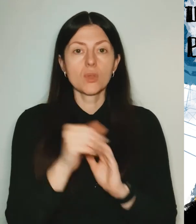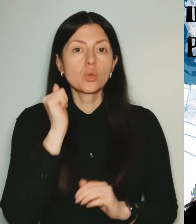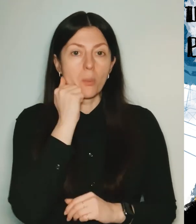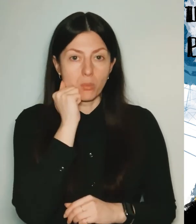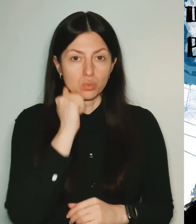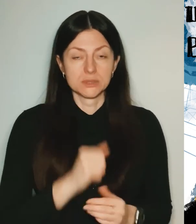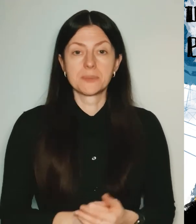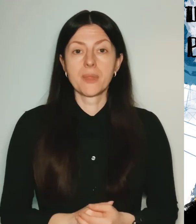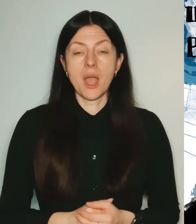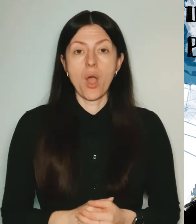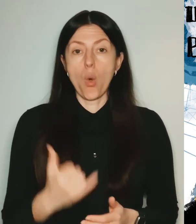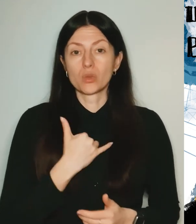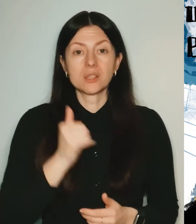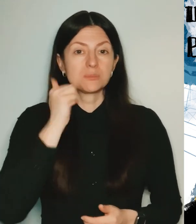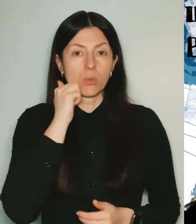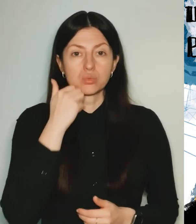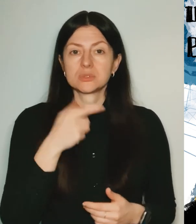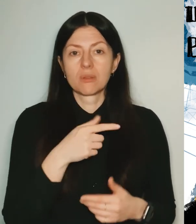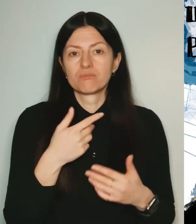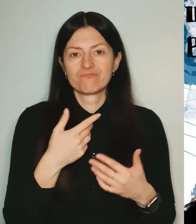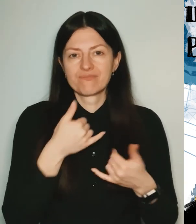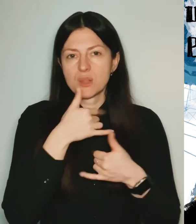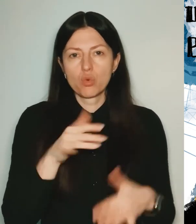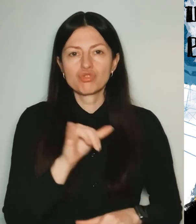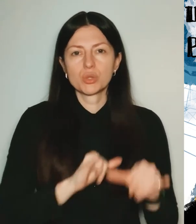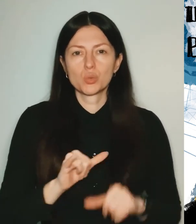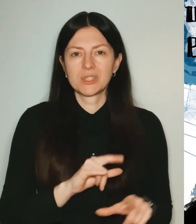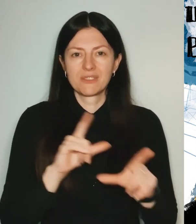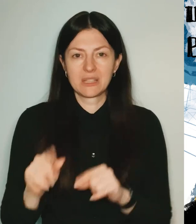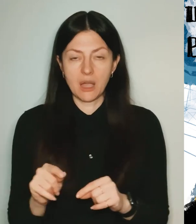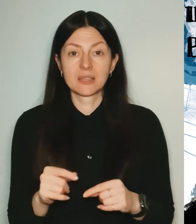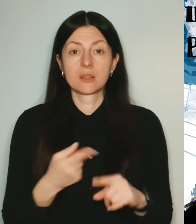because our grandmother wouldn't have an opportunity to go somewhere.